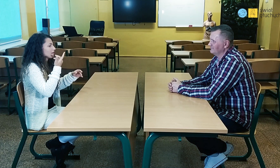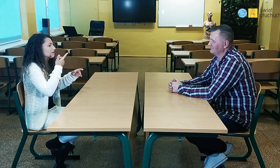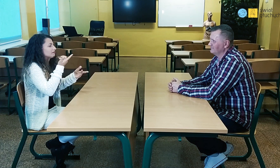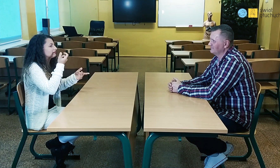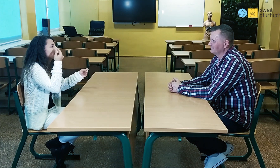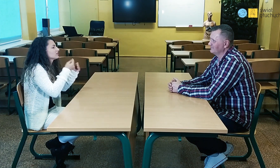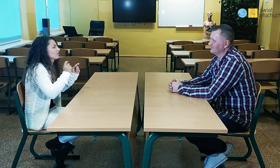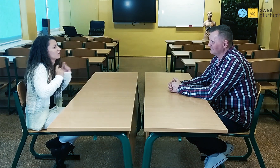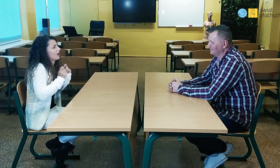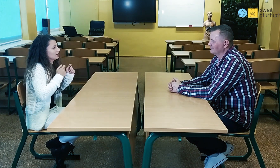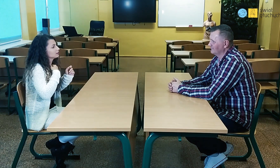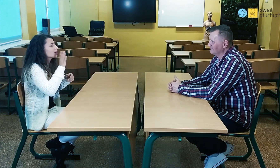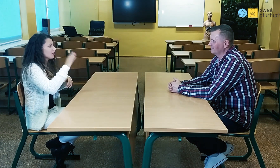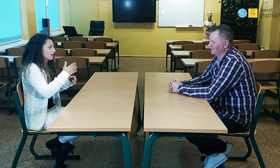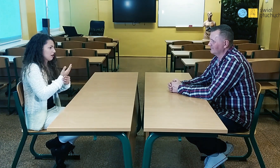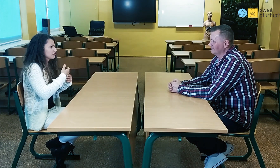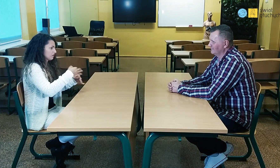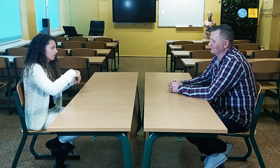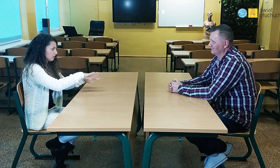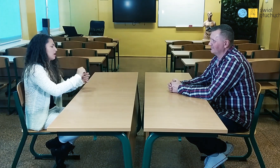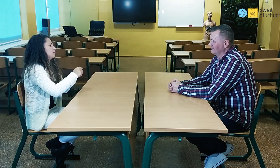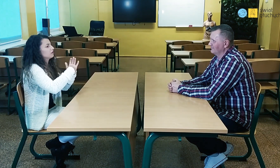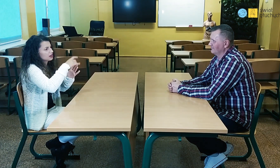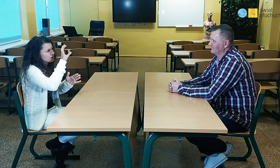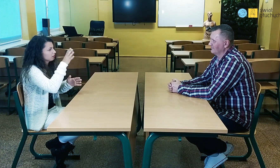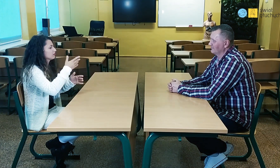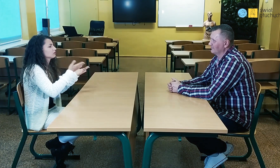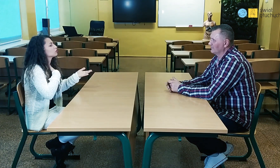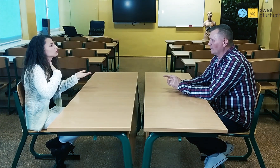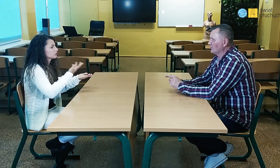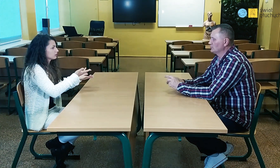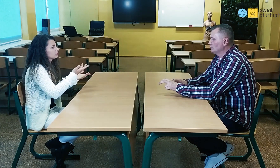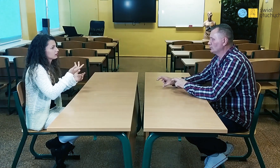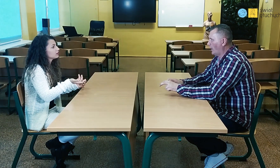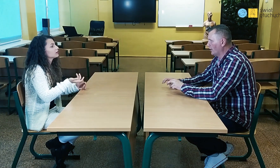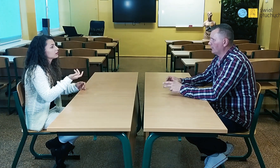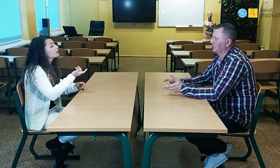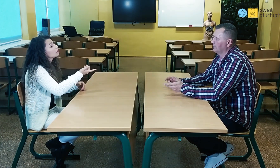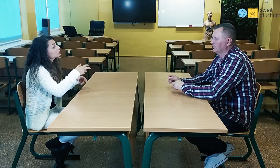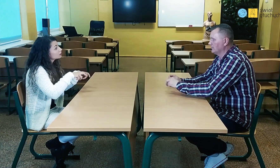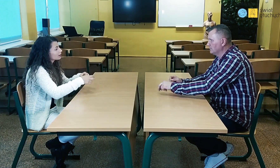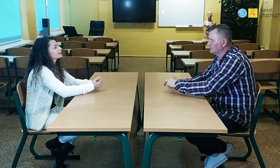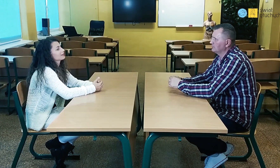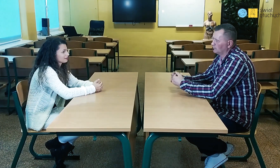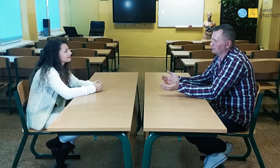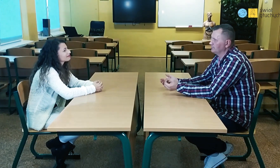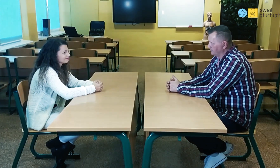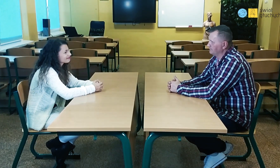or when the holidays were approaching, we played cards, watched a movie, or played chess. Exactly. I liked chess and board games.